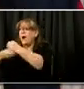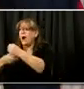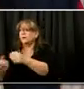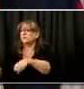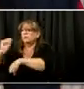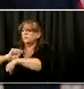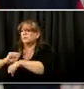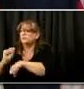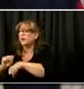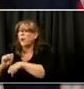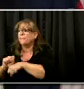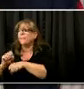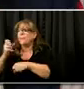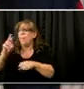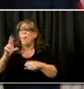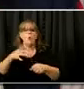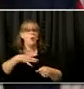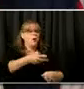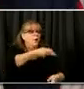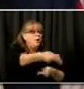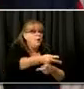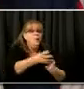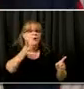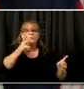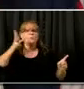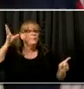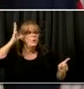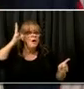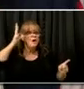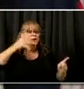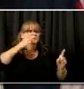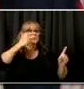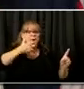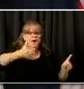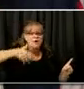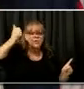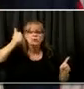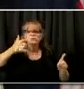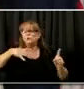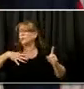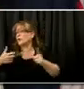might it might might be really hard to enroll your students in school or help them in their